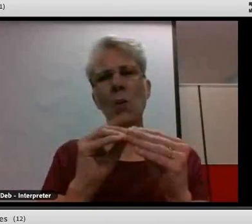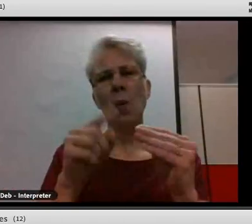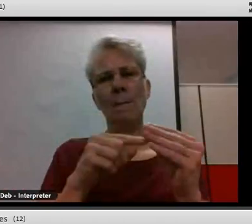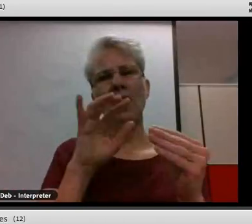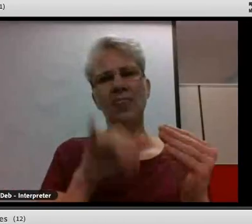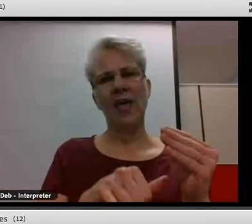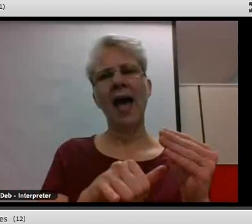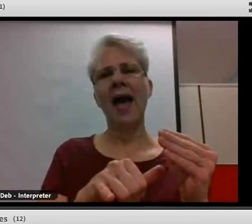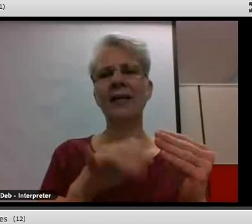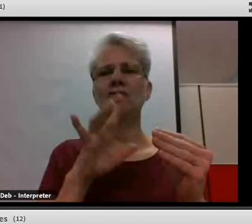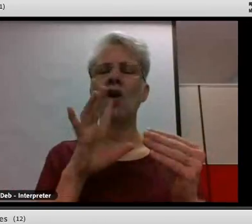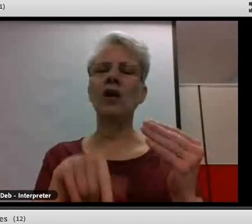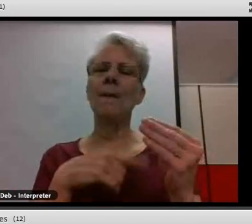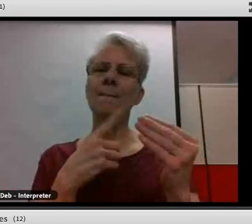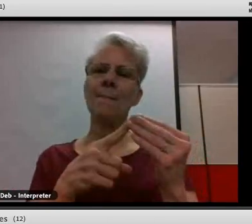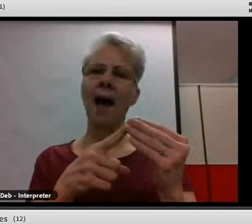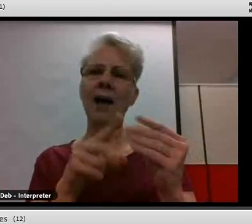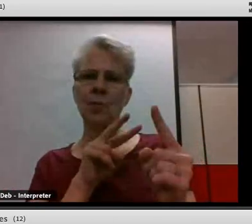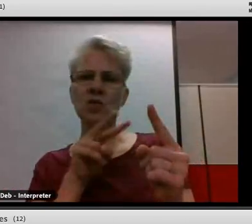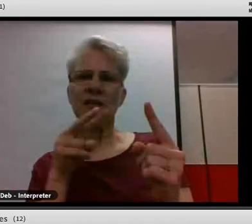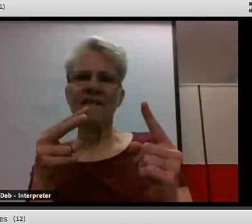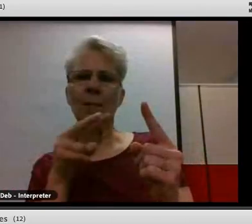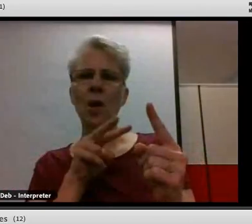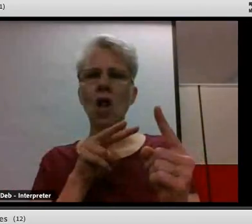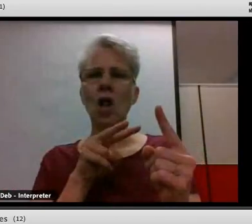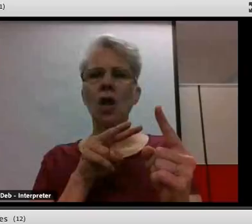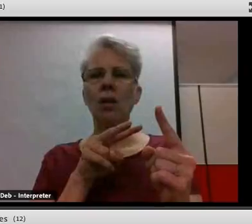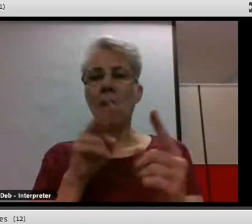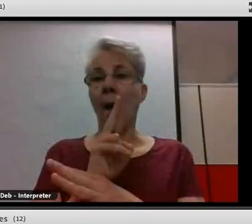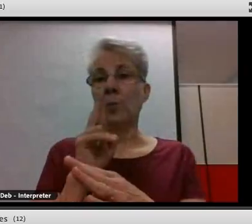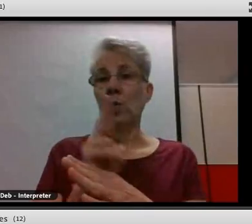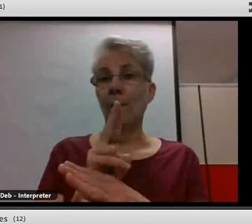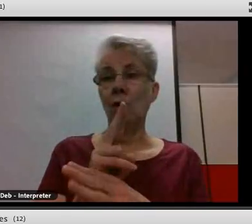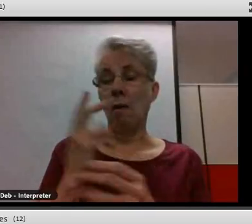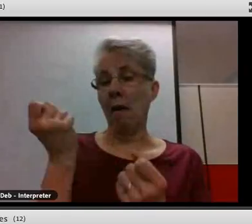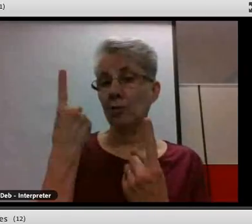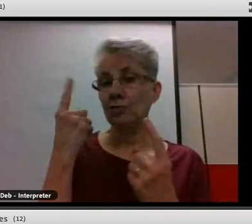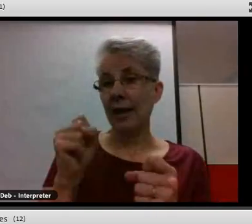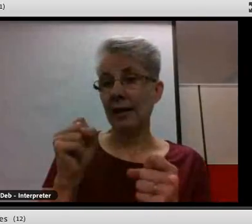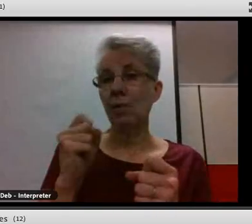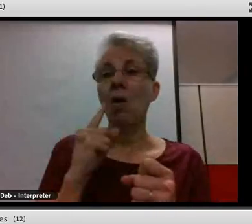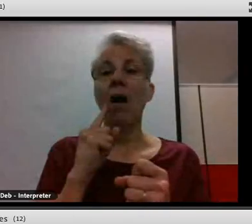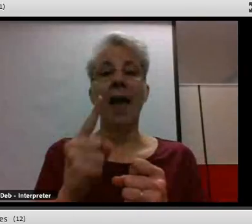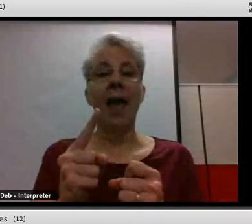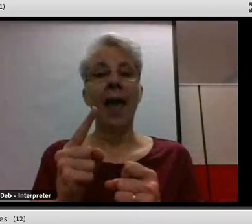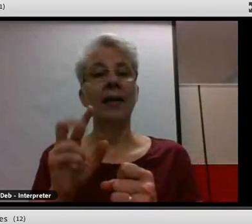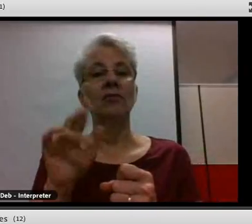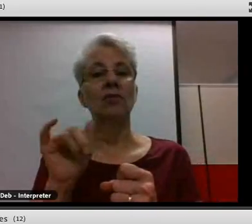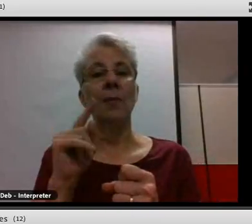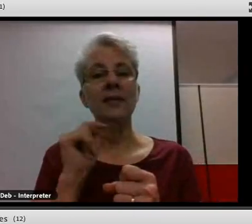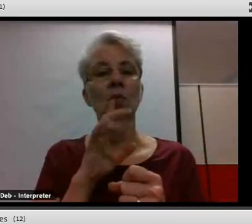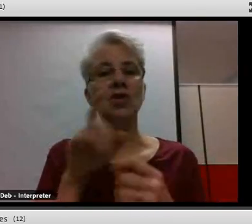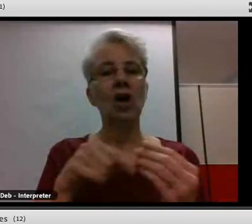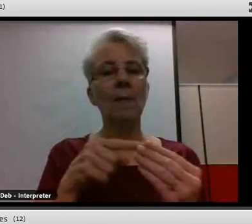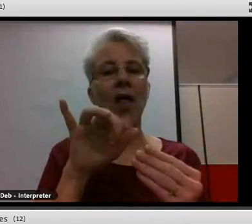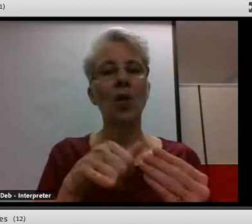Whether it's social services, whether it's a book, whether it's a program that you can provide,